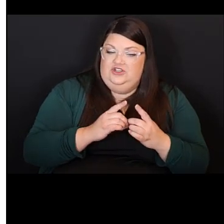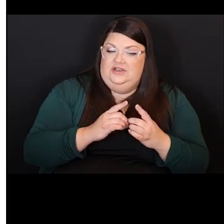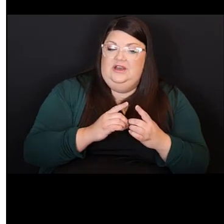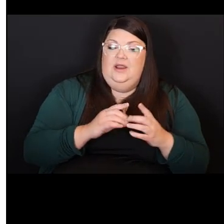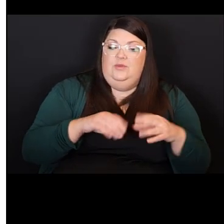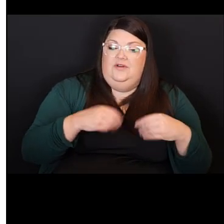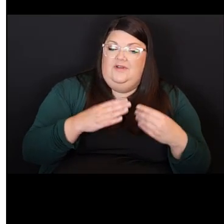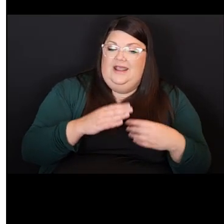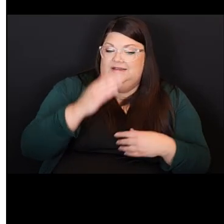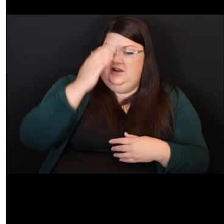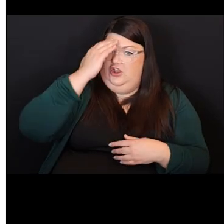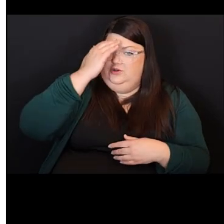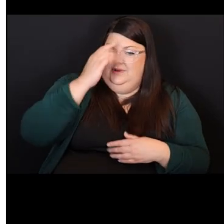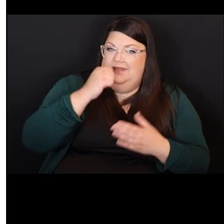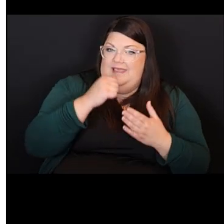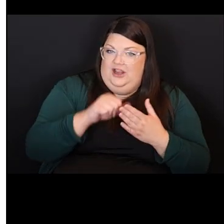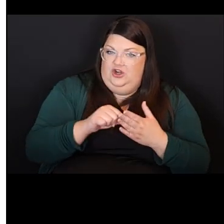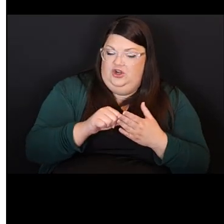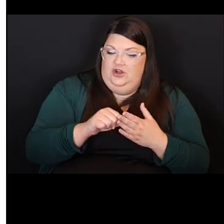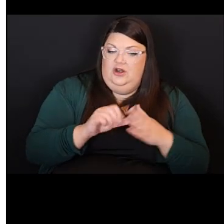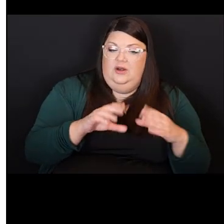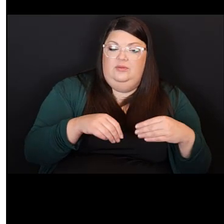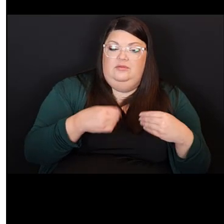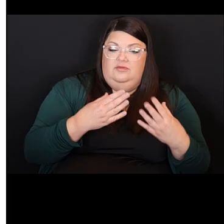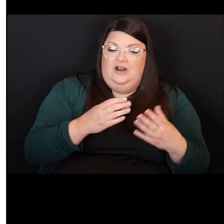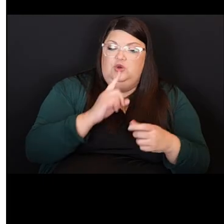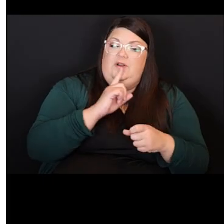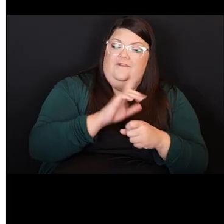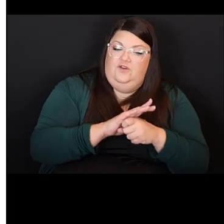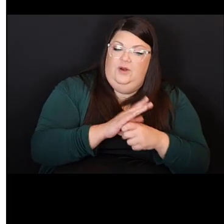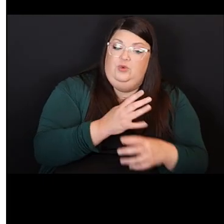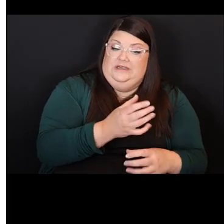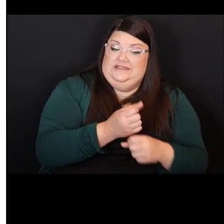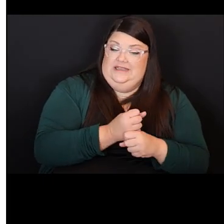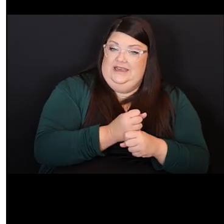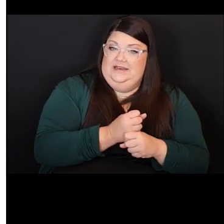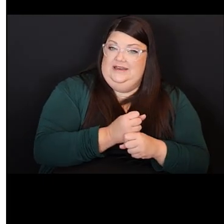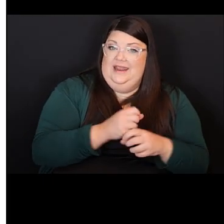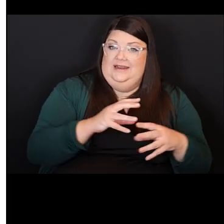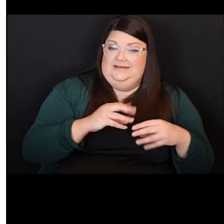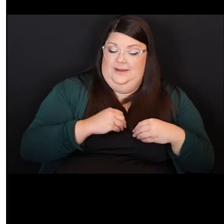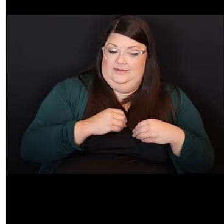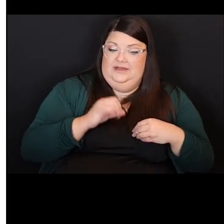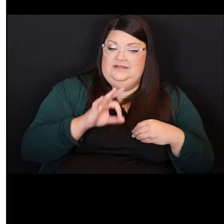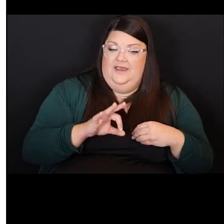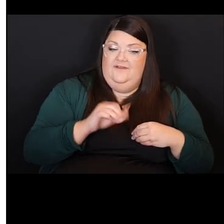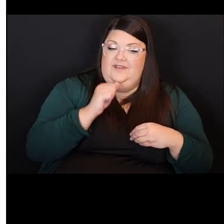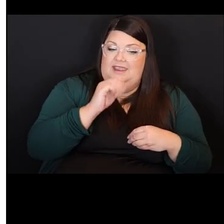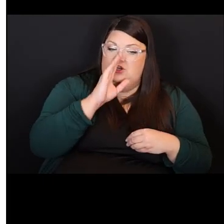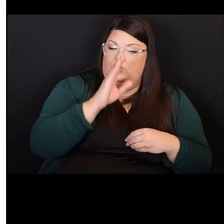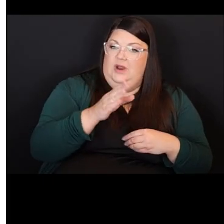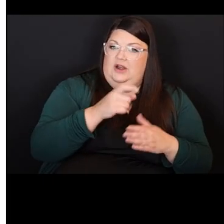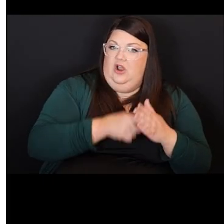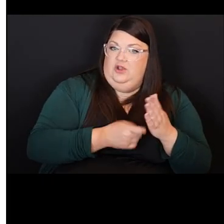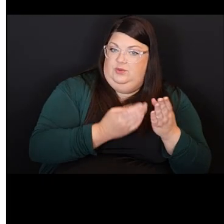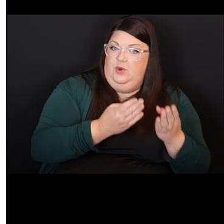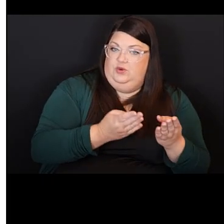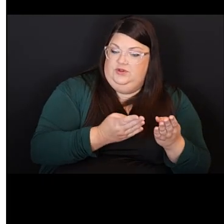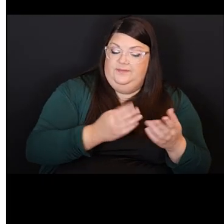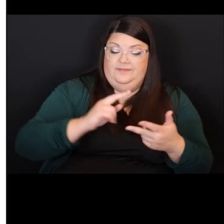Letter provided to confirm official receipt and acceptance of the indirect cost proposal.